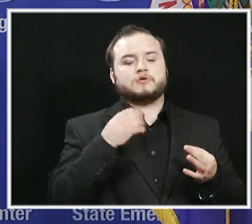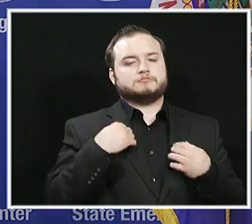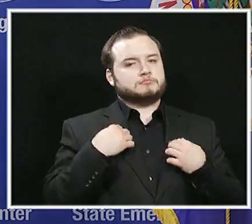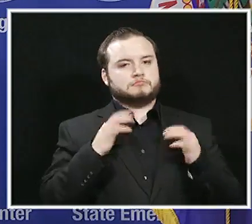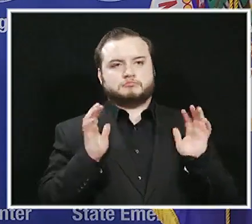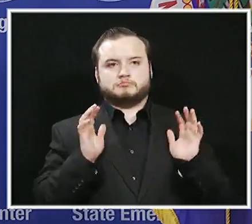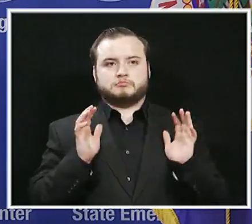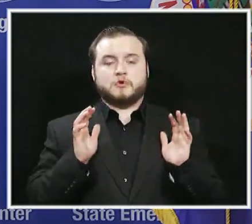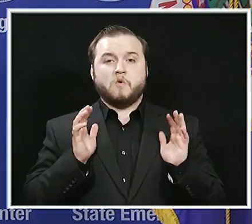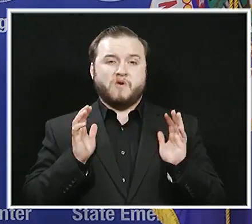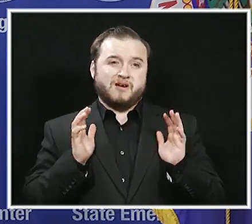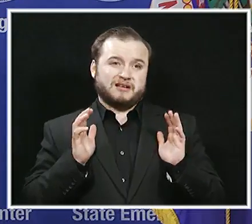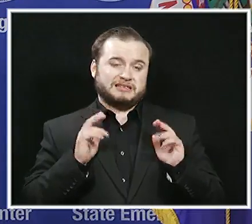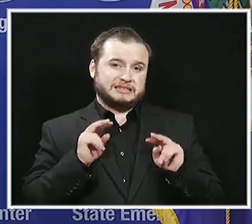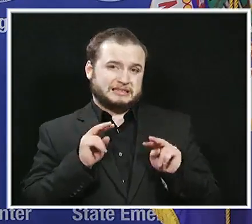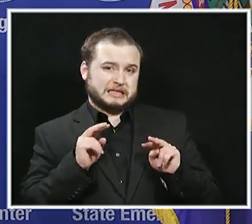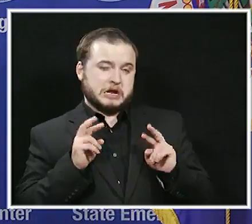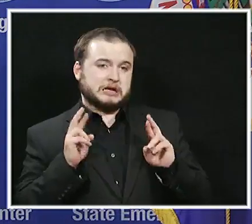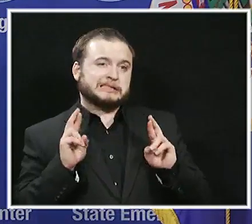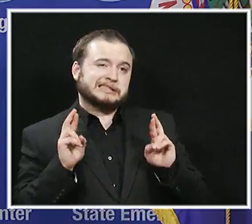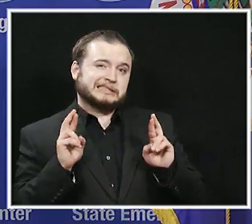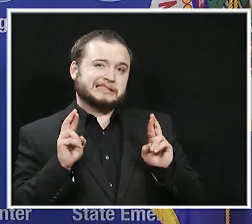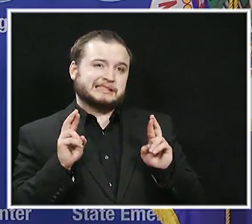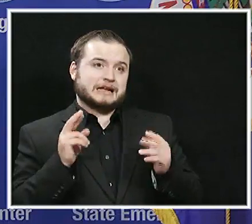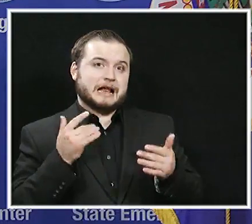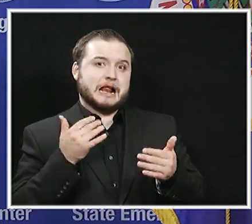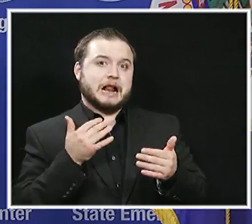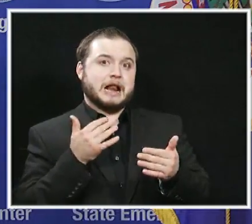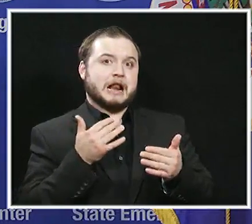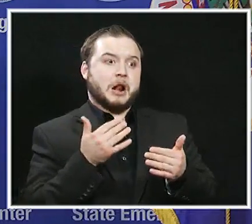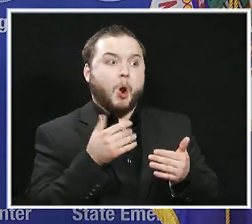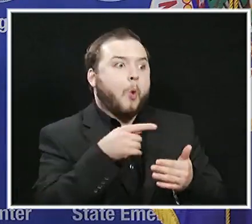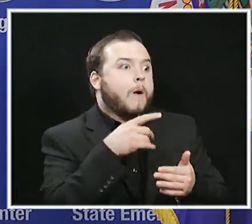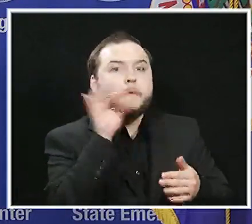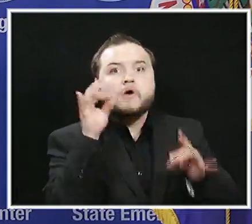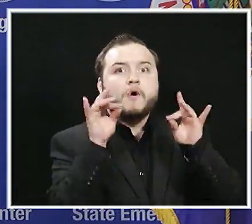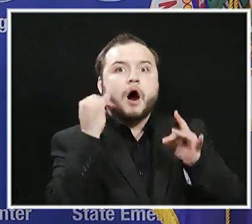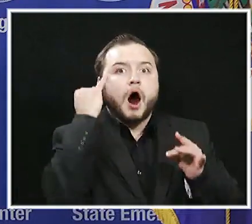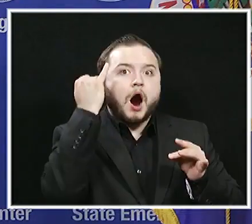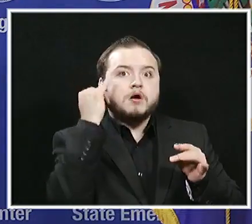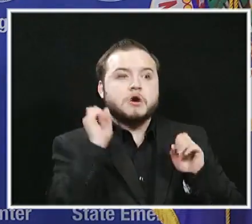school of thought that says just take the uncertainty out and make the call. I think I'm a little more